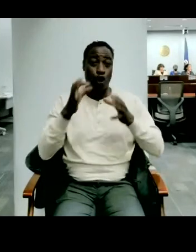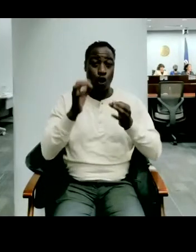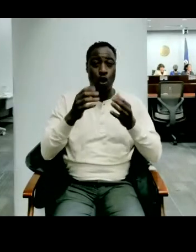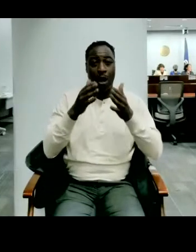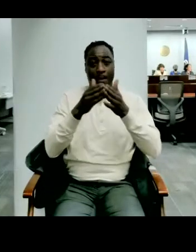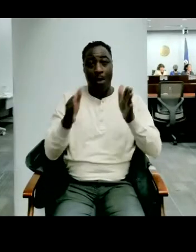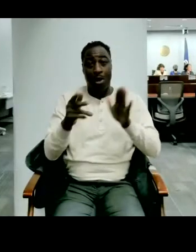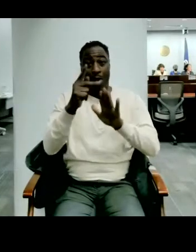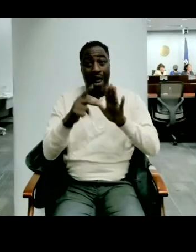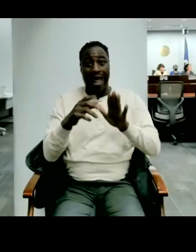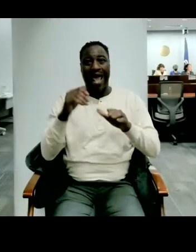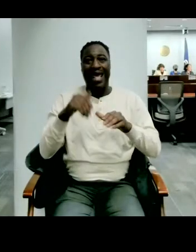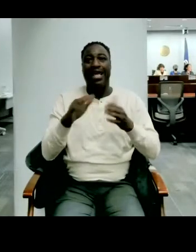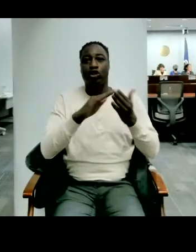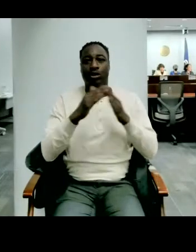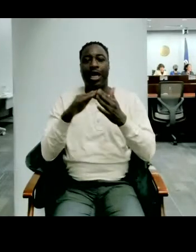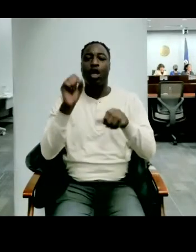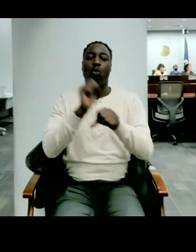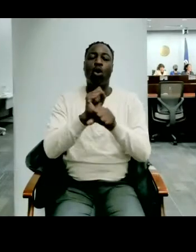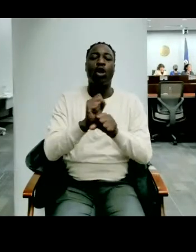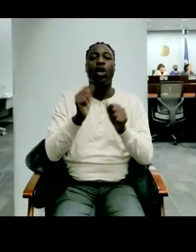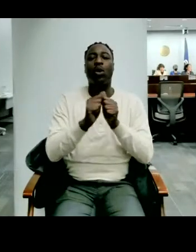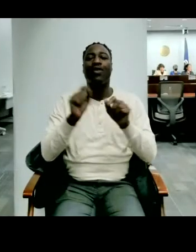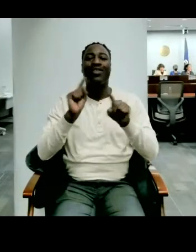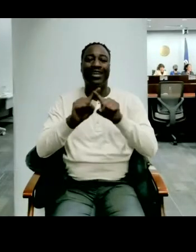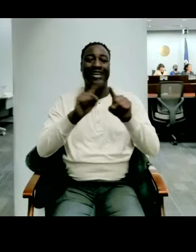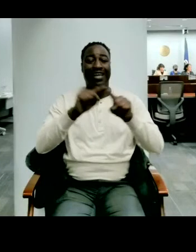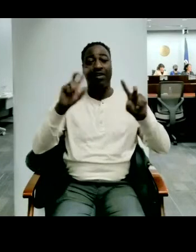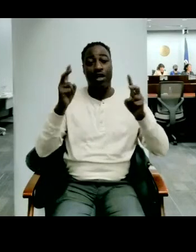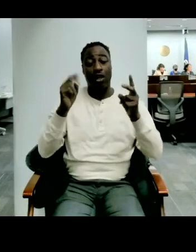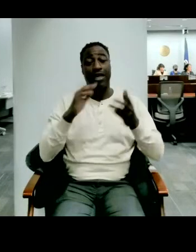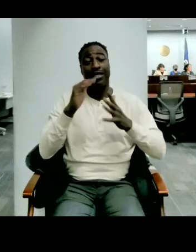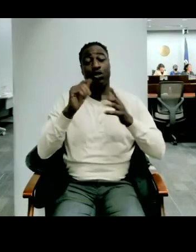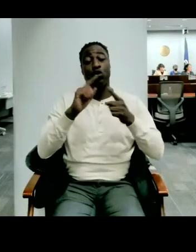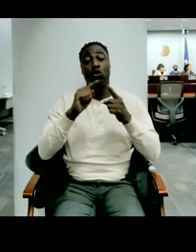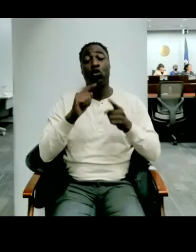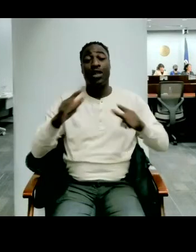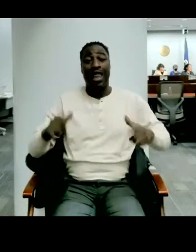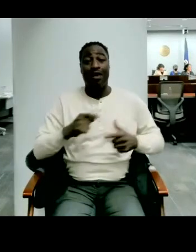our society working across the issues that are central to the lives of women and girls and I